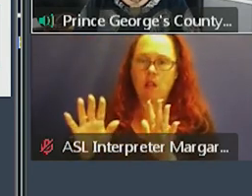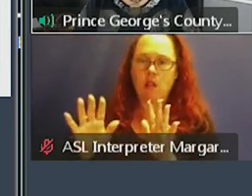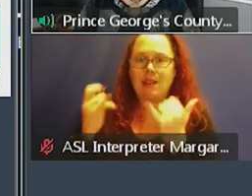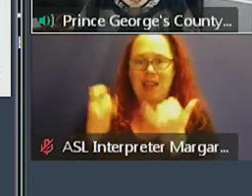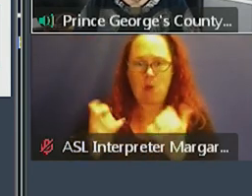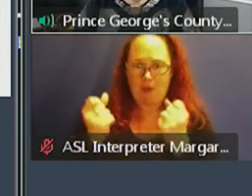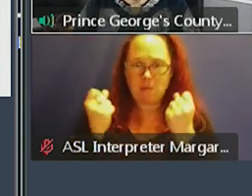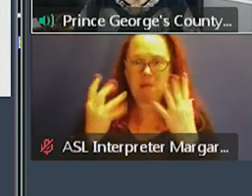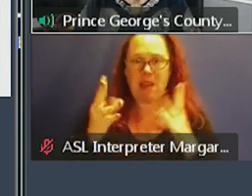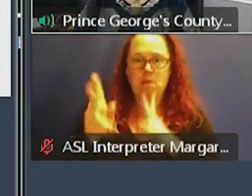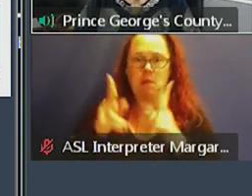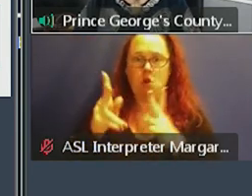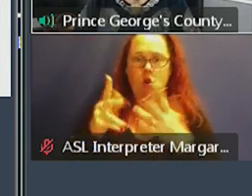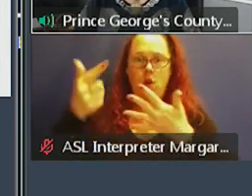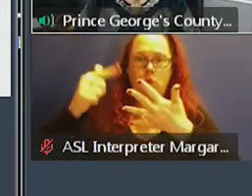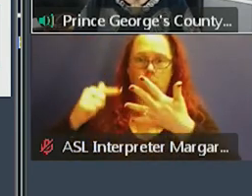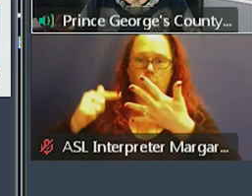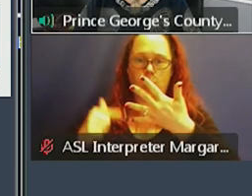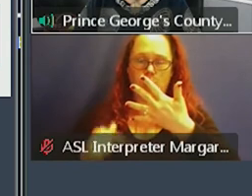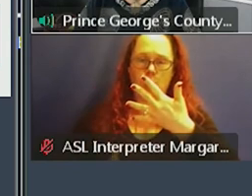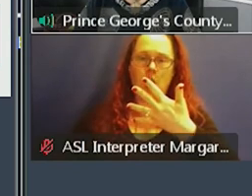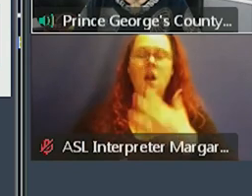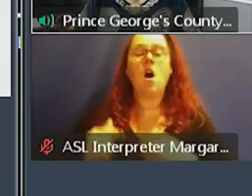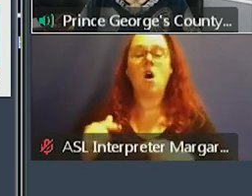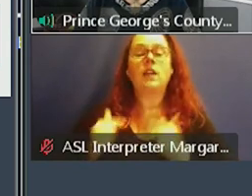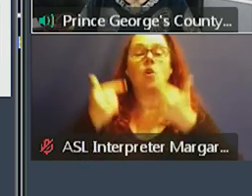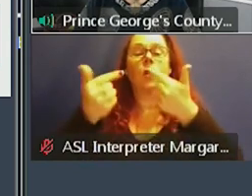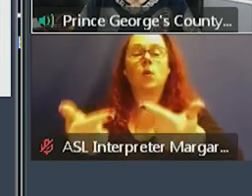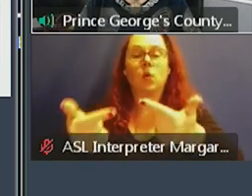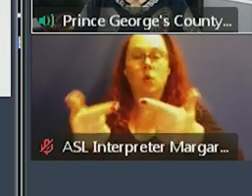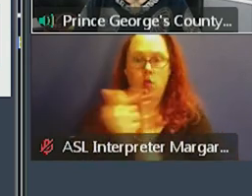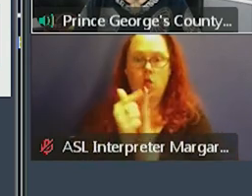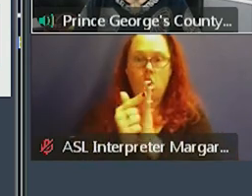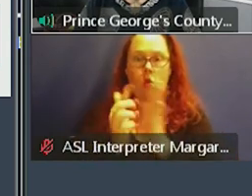let's let them go. So Mr. Mr. Nelson, do you want to call Ms. Gregory first.